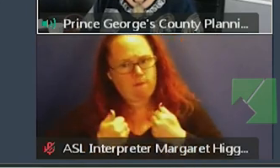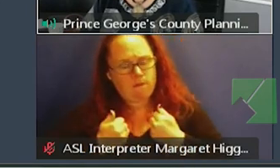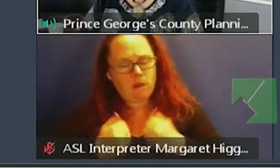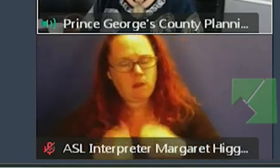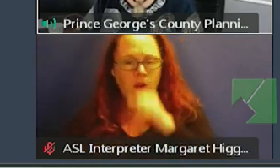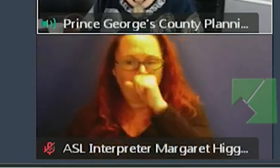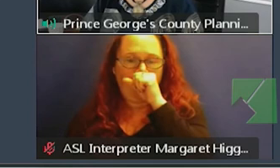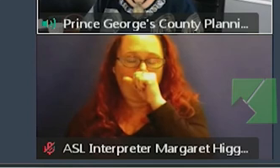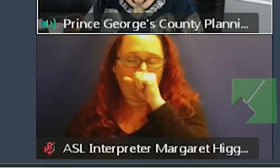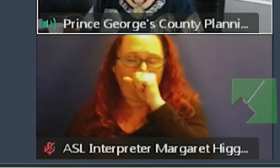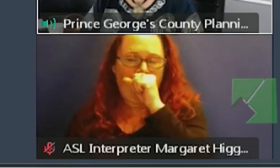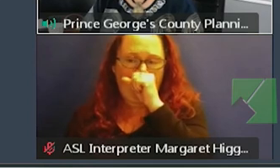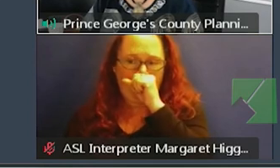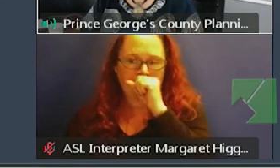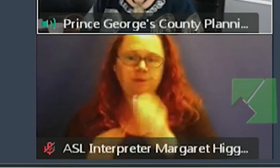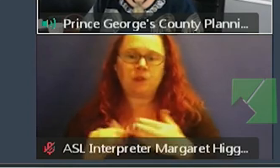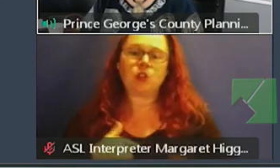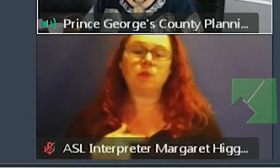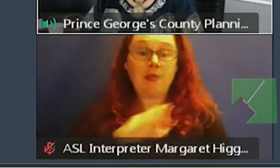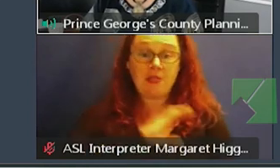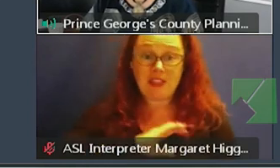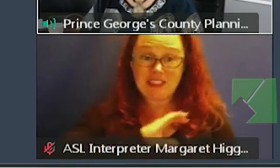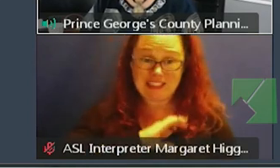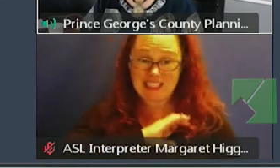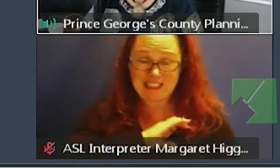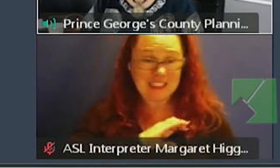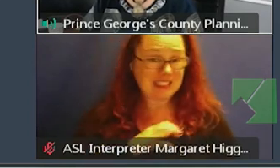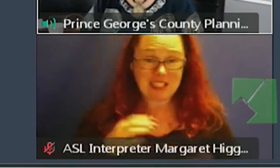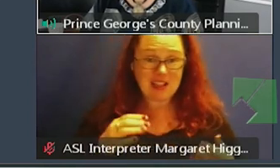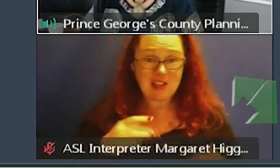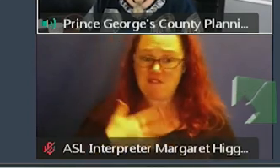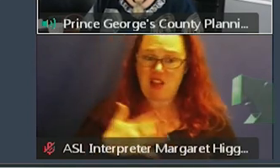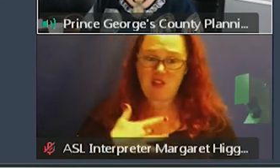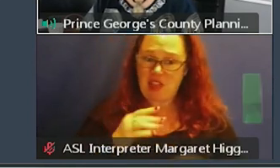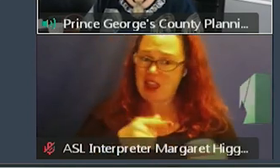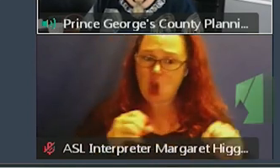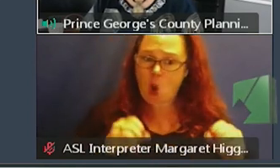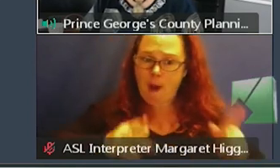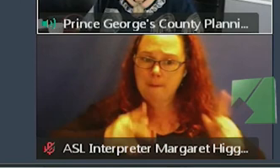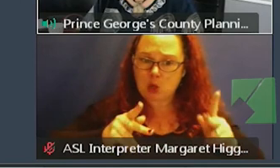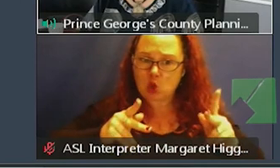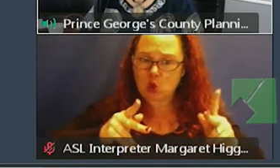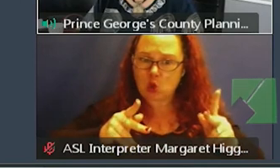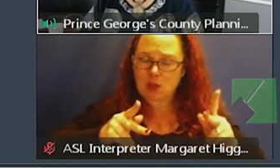They do not feel like they were heard or ever had their opportunity to be heard. They don't feel like they got the notice,